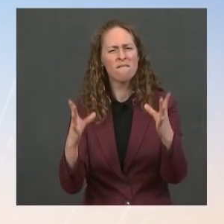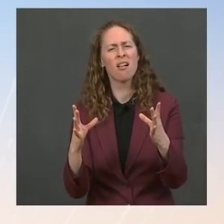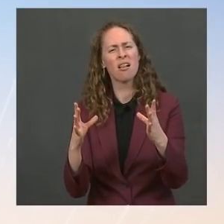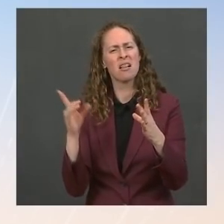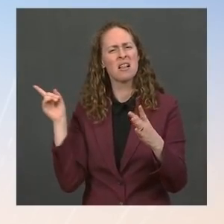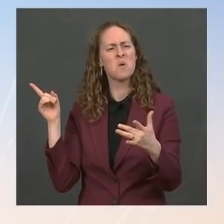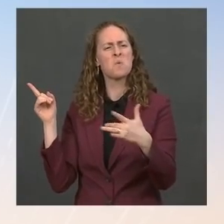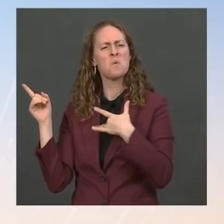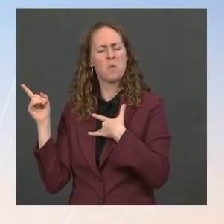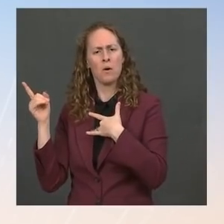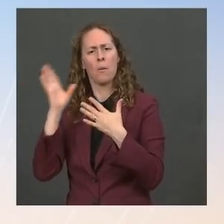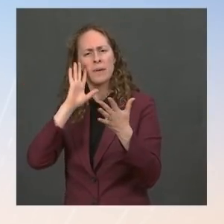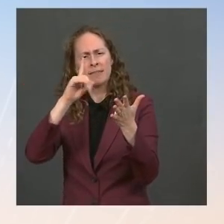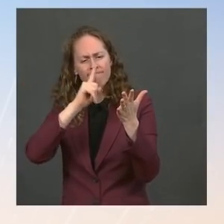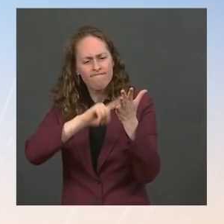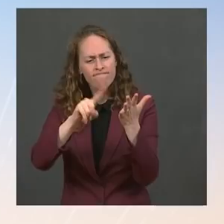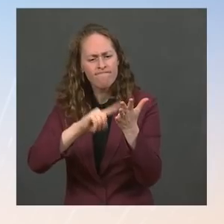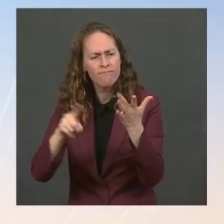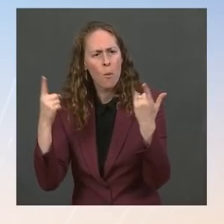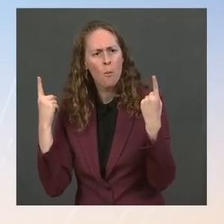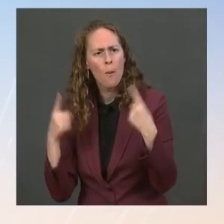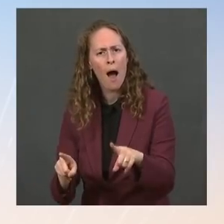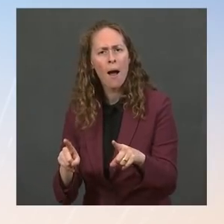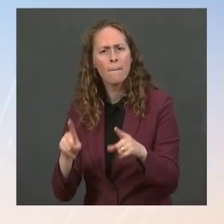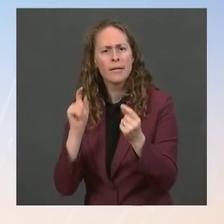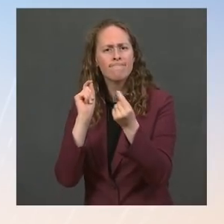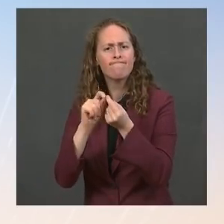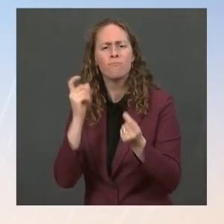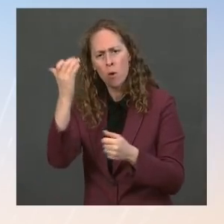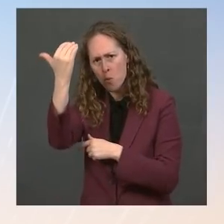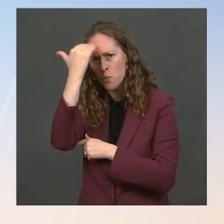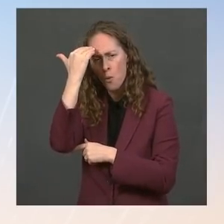and to have a thorough investigation. The Press: You mentioned there's an ongoing investigation.